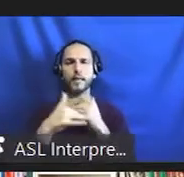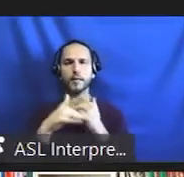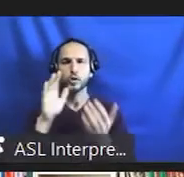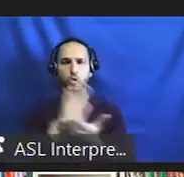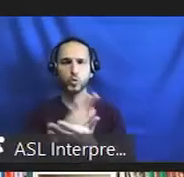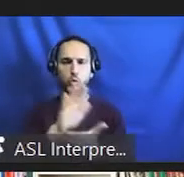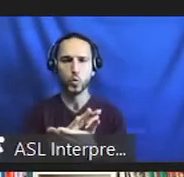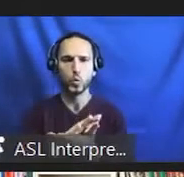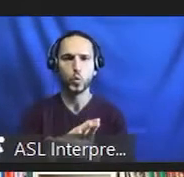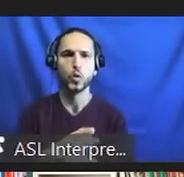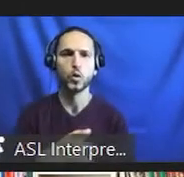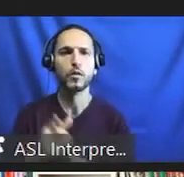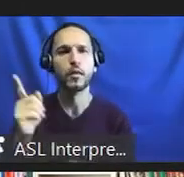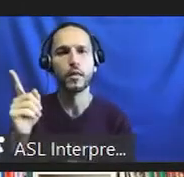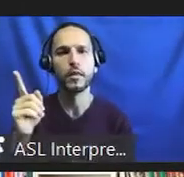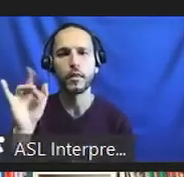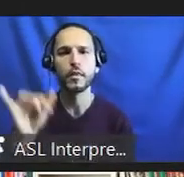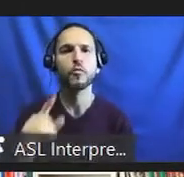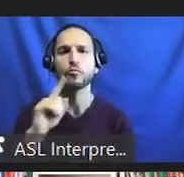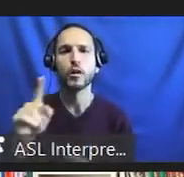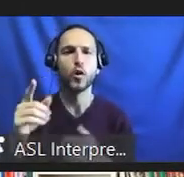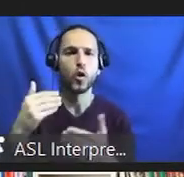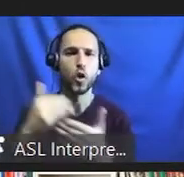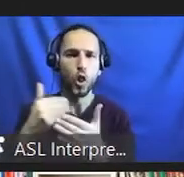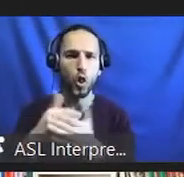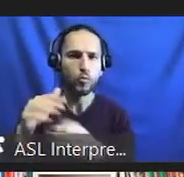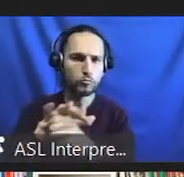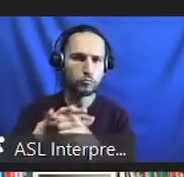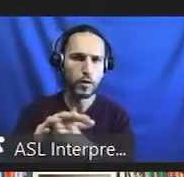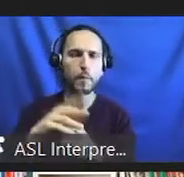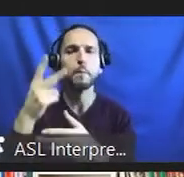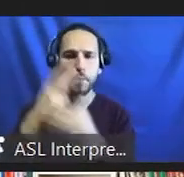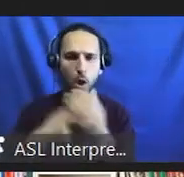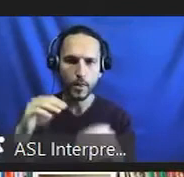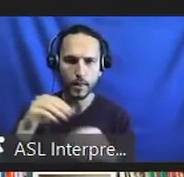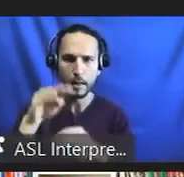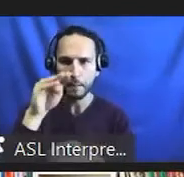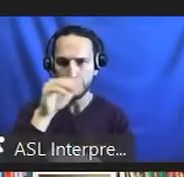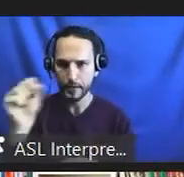you know that they're very geographically close. They're both in Massachusetts. And that's what these were.